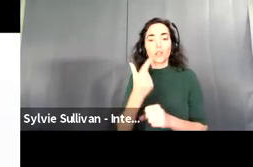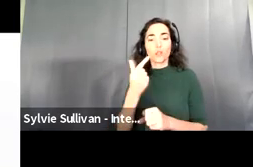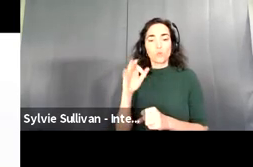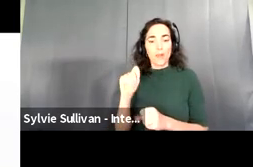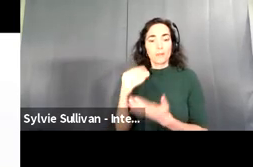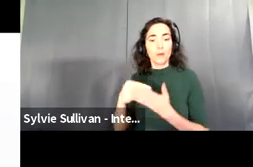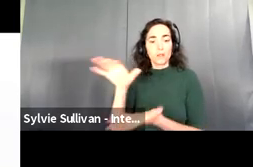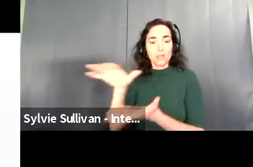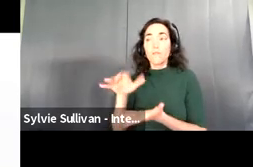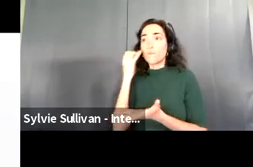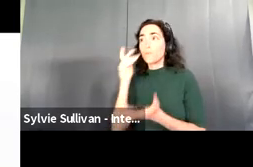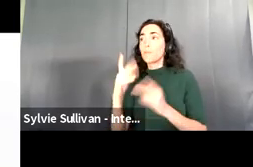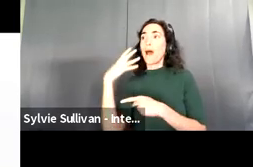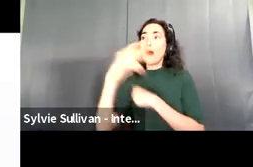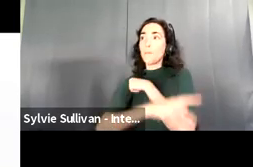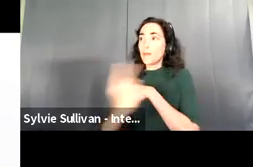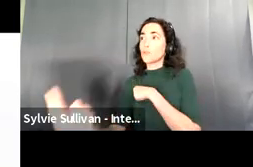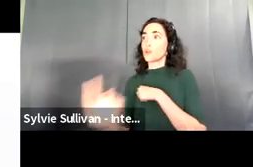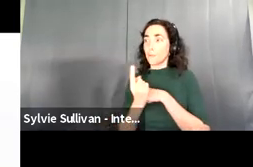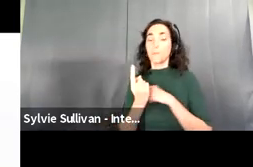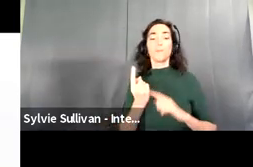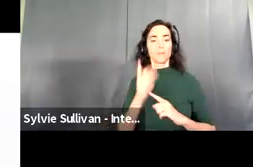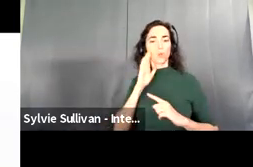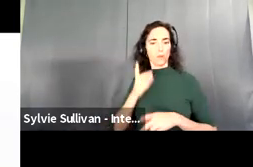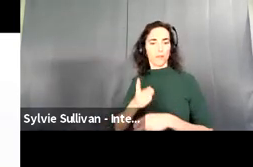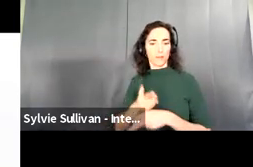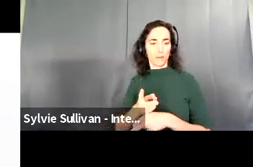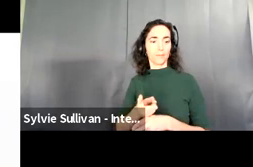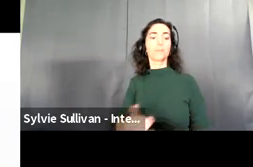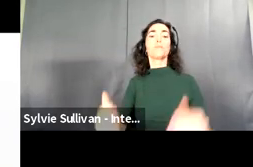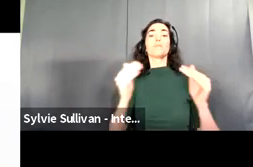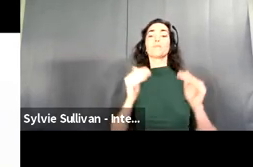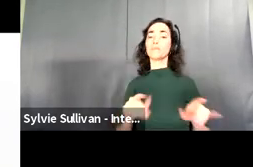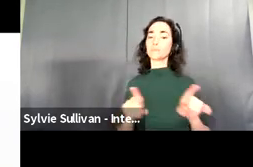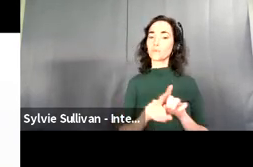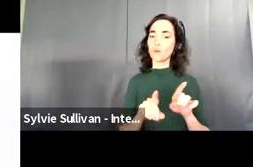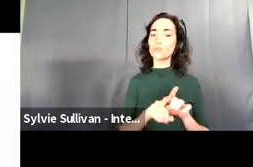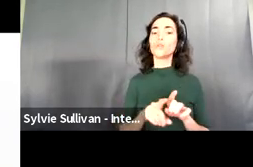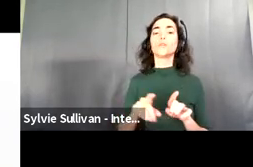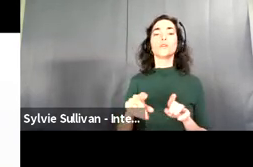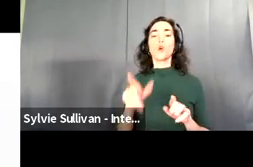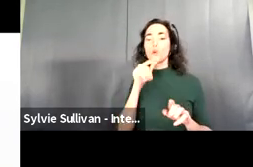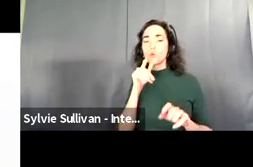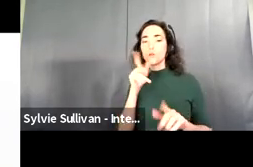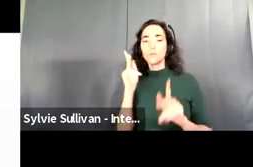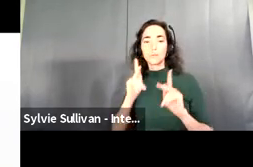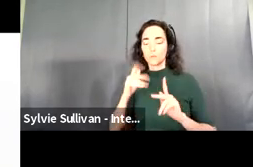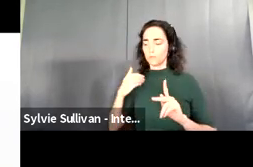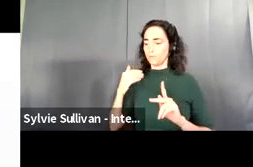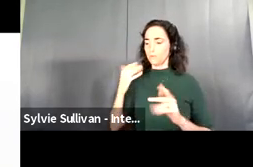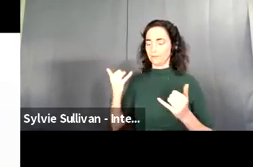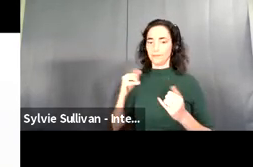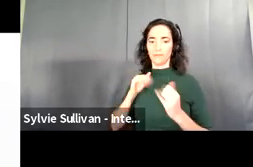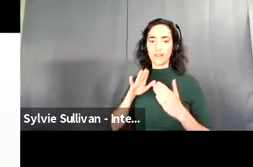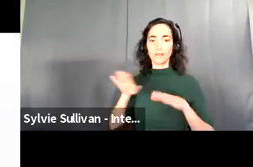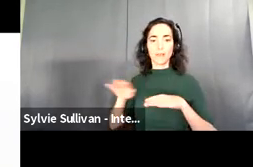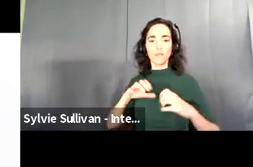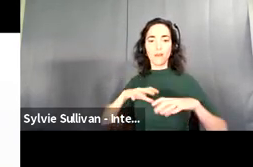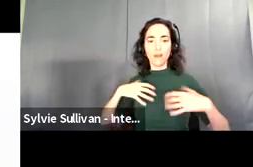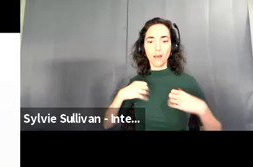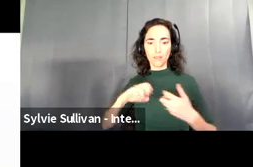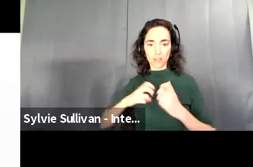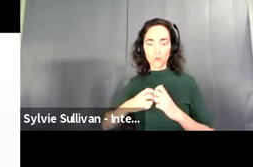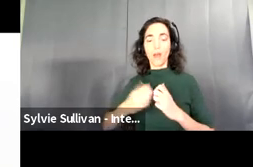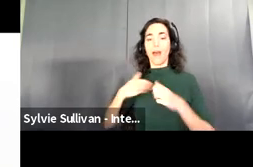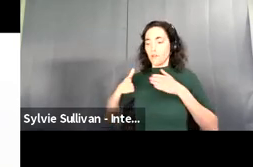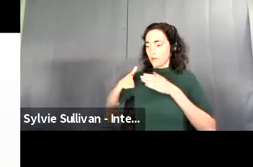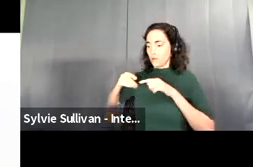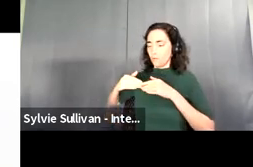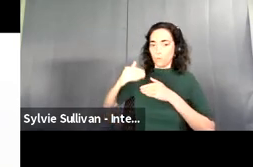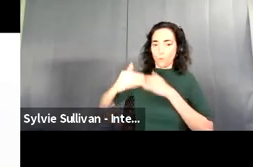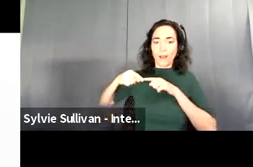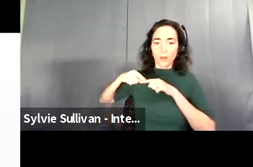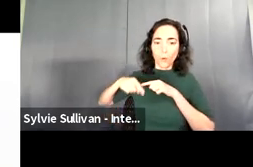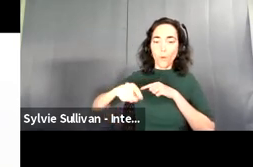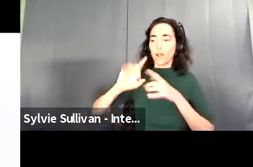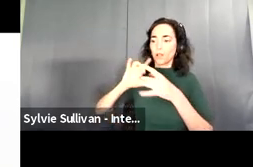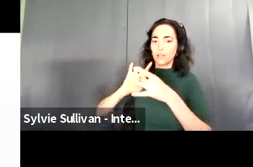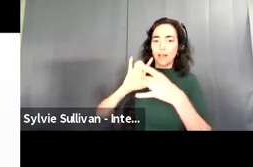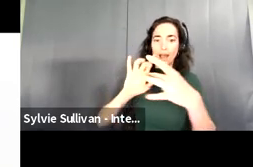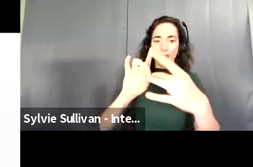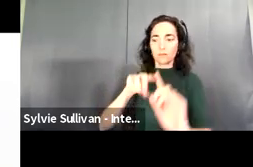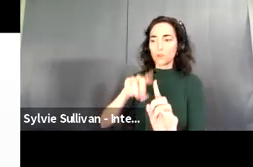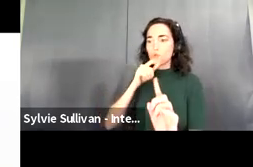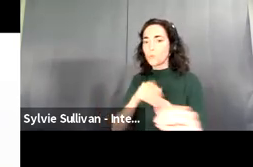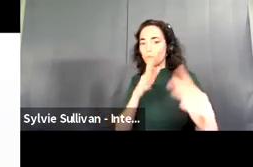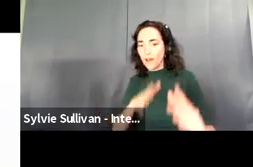And then lastly, which is the Bruce Jenner motto is to provide pathways to treatment for people who are experiencing a behavioral health issue and link them to provide us to create an integrated continuum of care from prevention and to rehabilitation